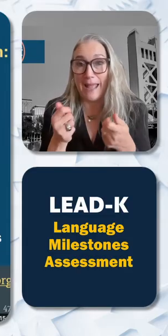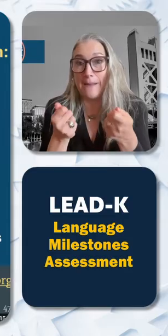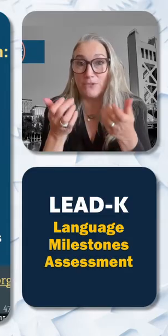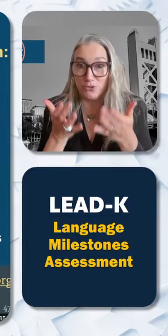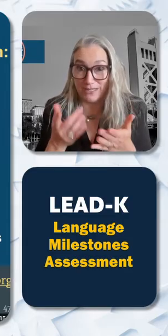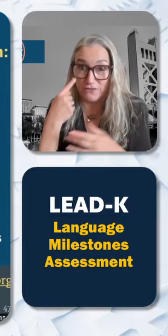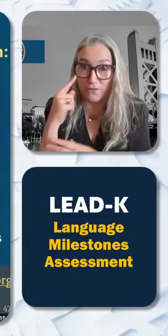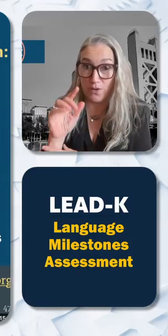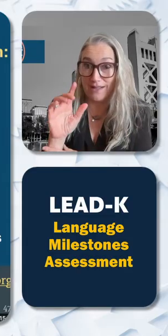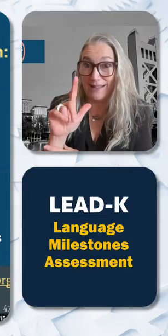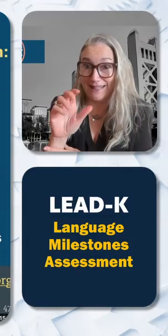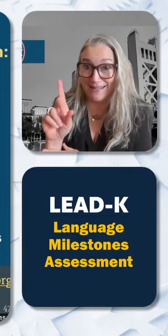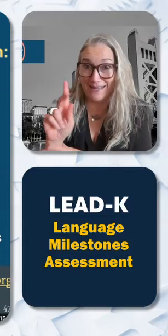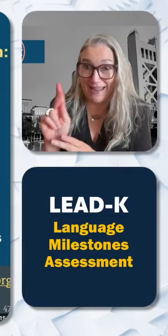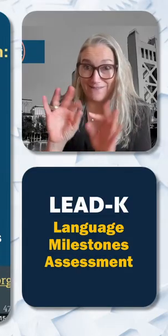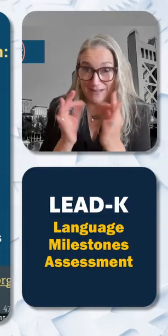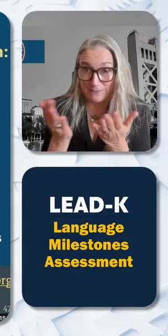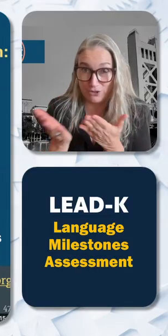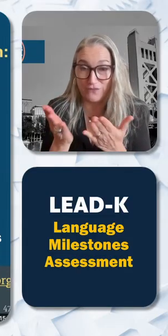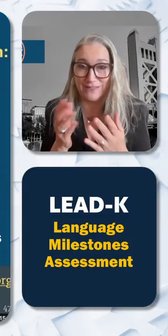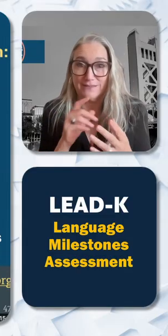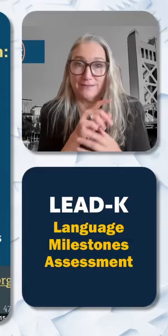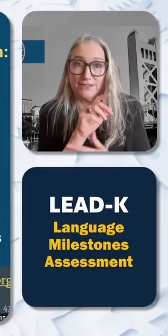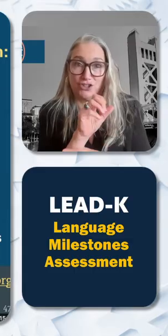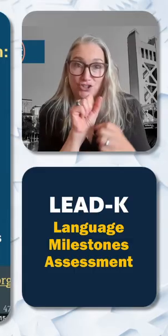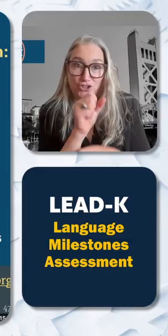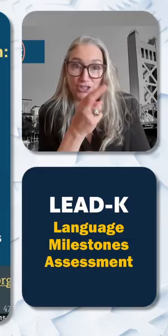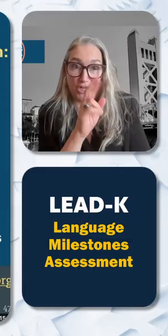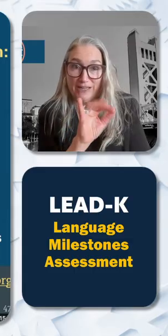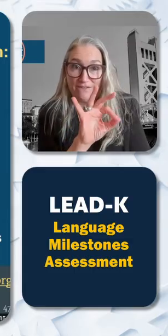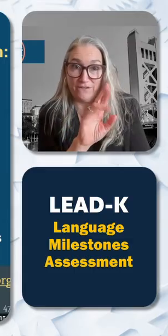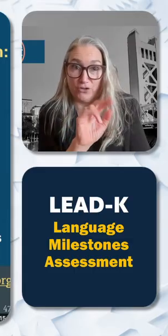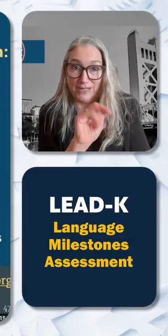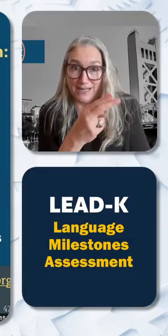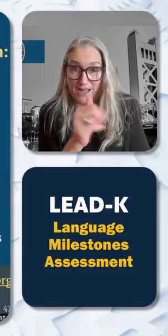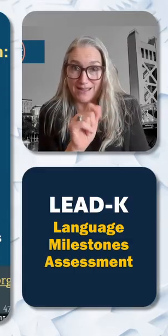So, the three folks here on the slide are the three administrators for the